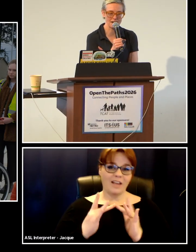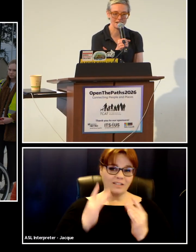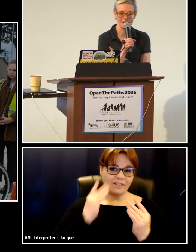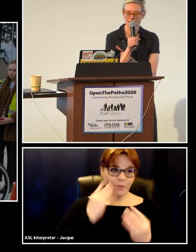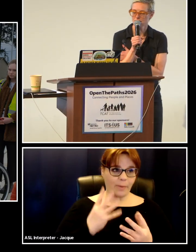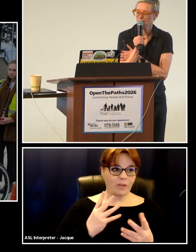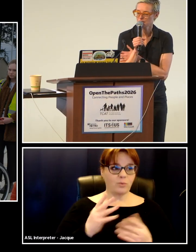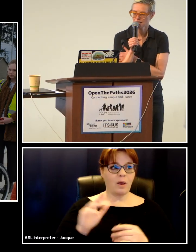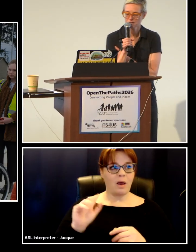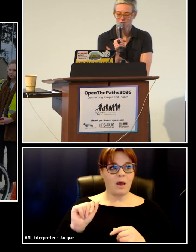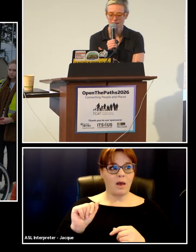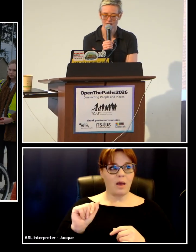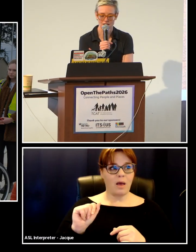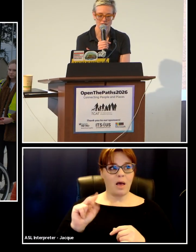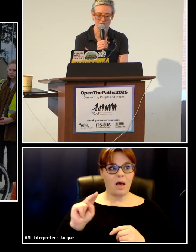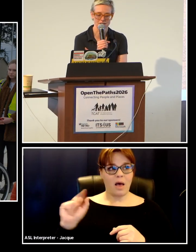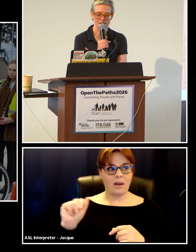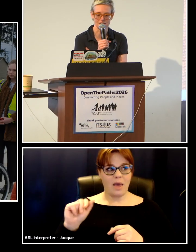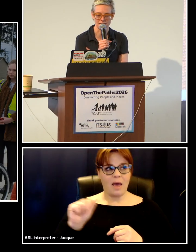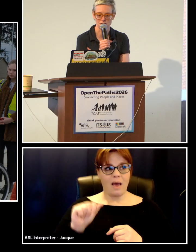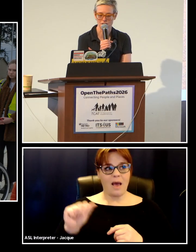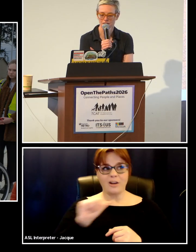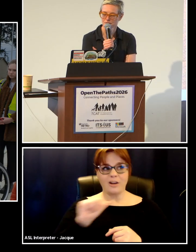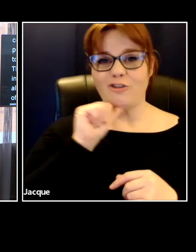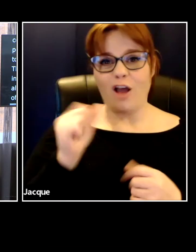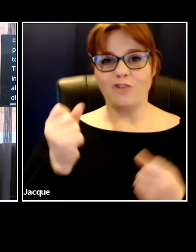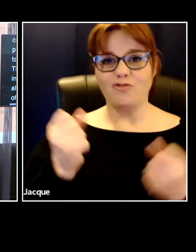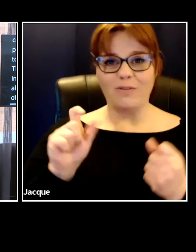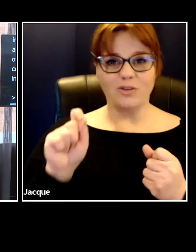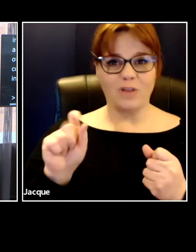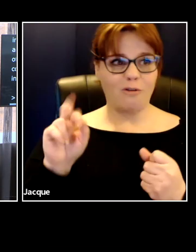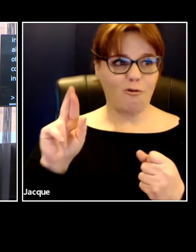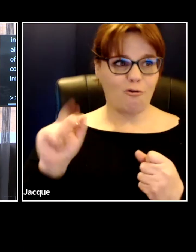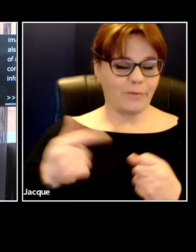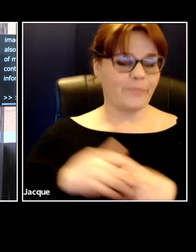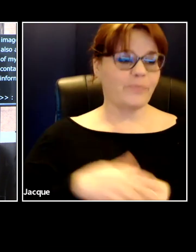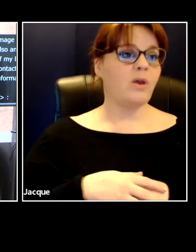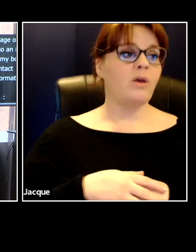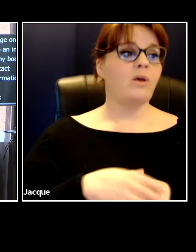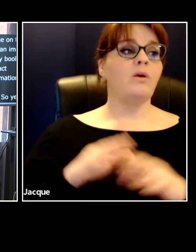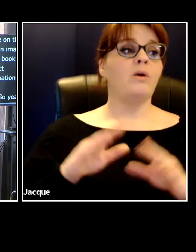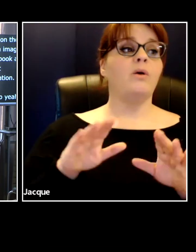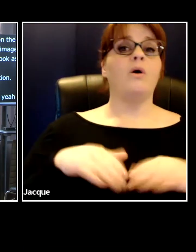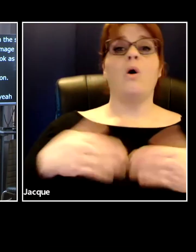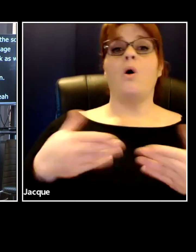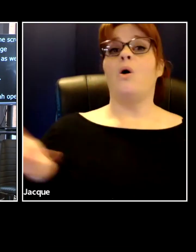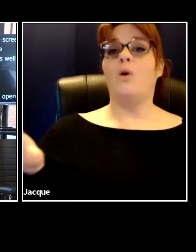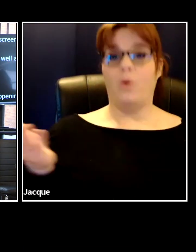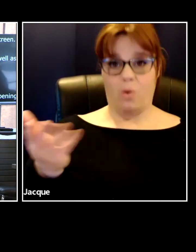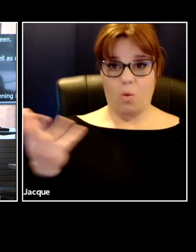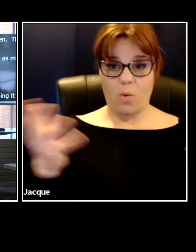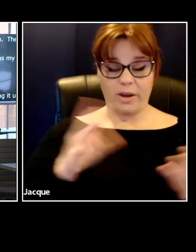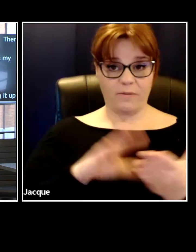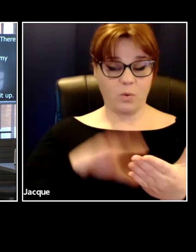anna@non-drivers.org and non-drivers.org. Um so yeah, opening it up. What have you learned today